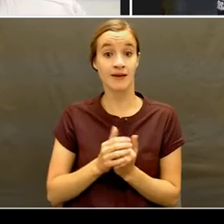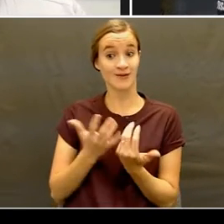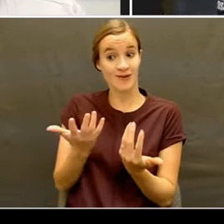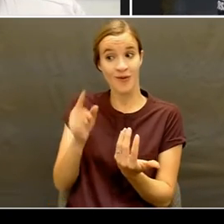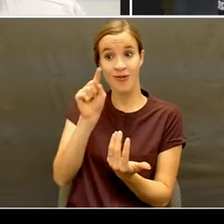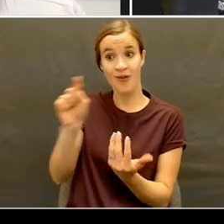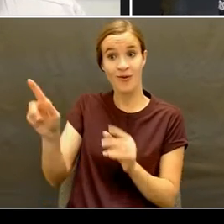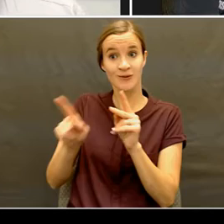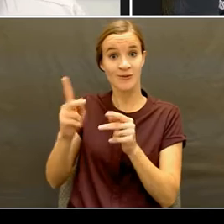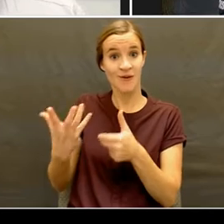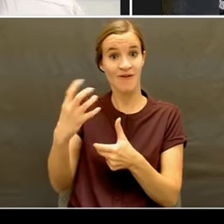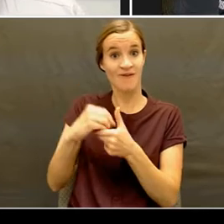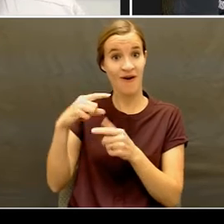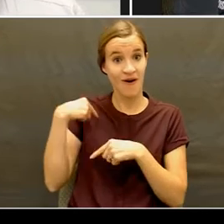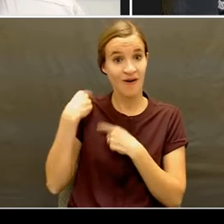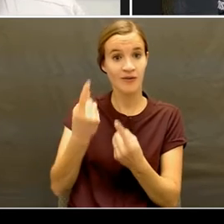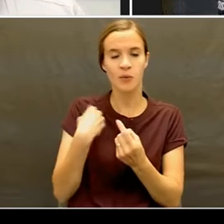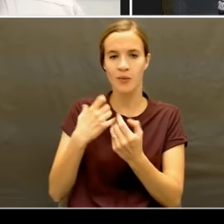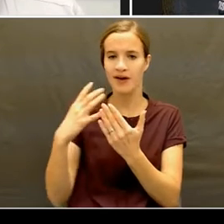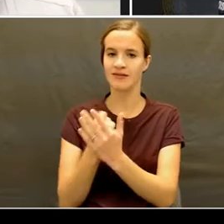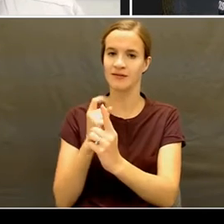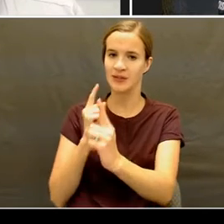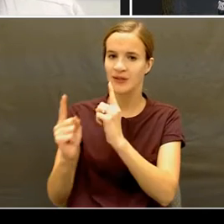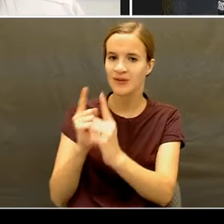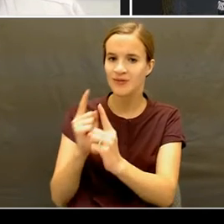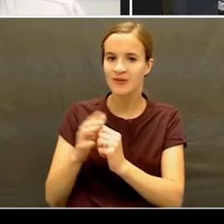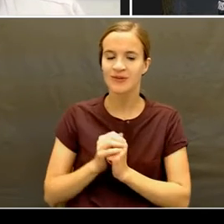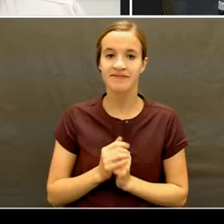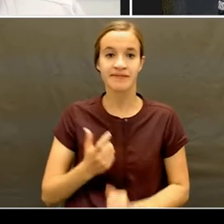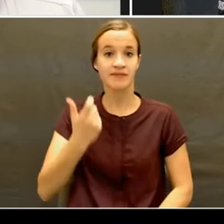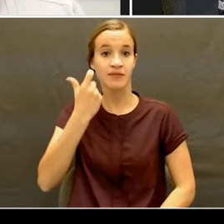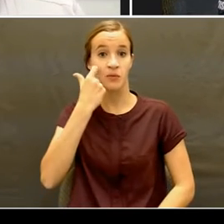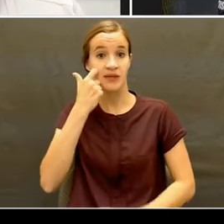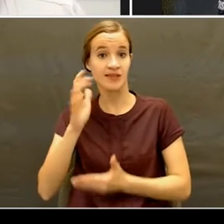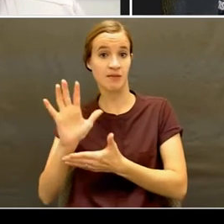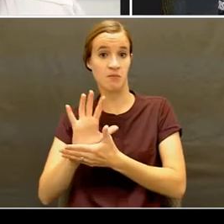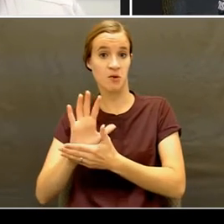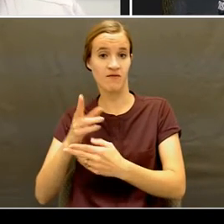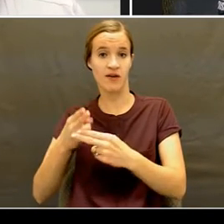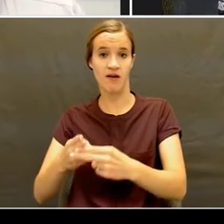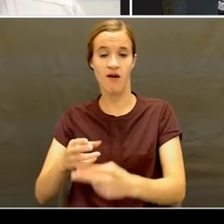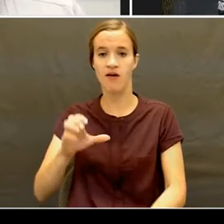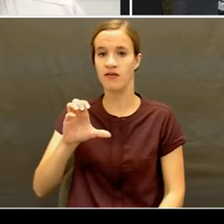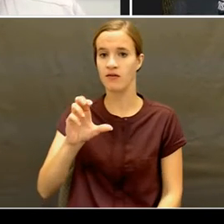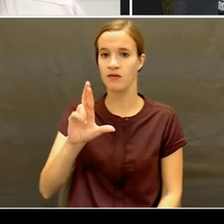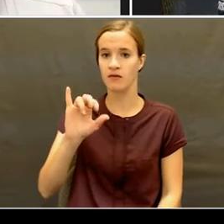of those folks. Recently we've had a movie come out called "Crip Camp" that talks about some of